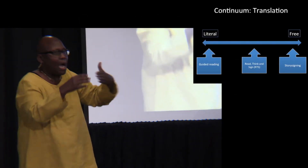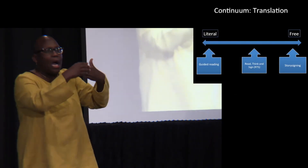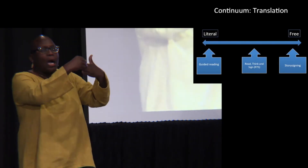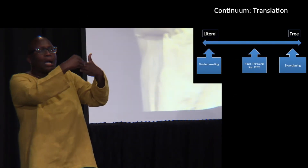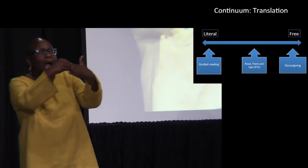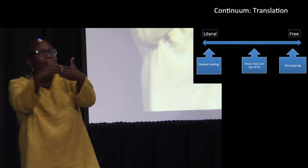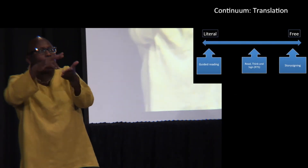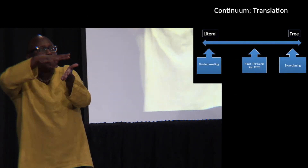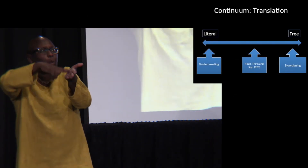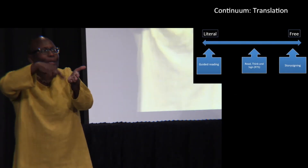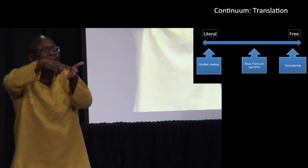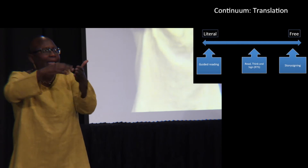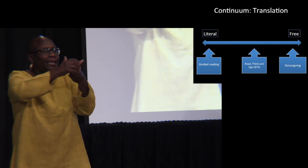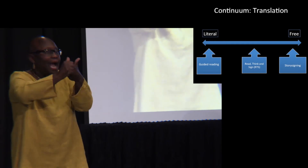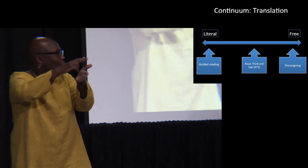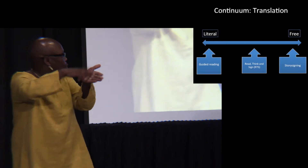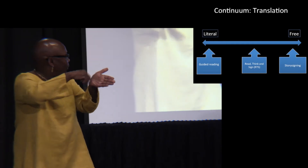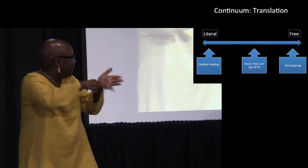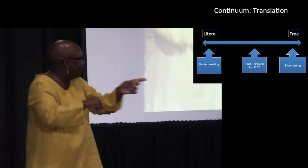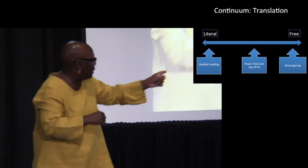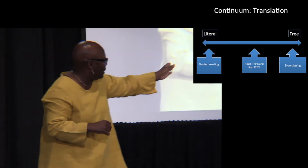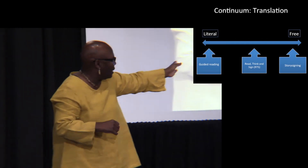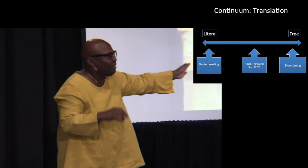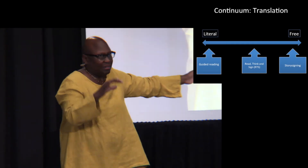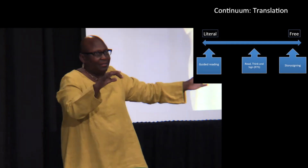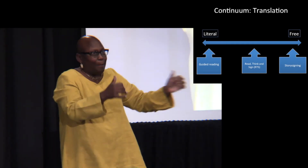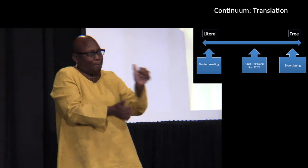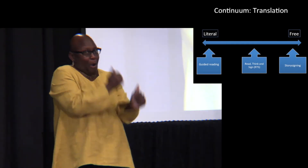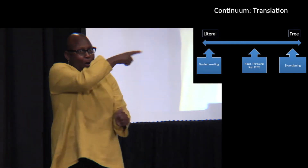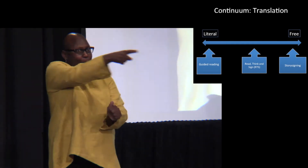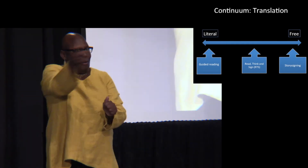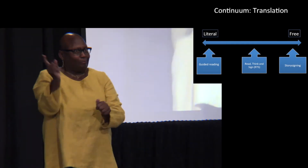children to love reading and not do it on command.